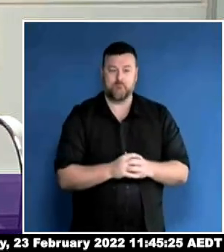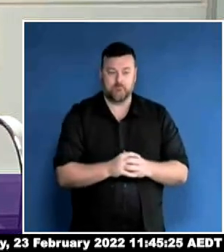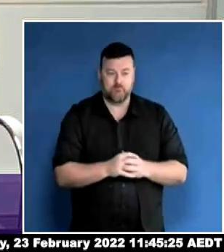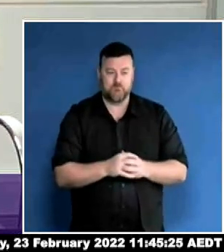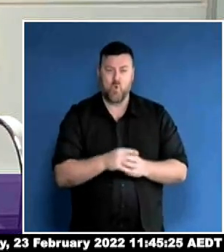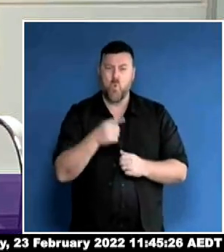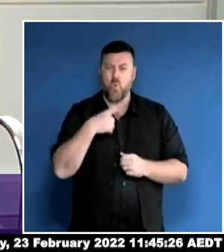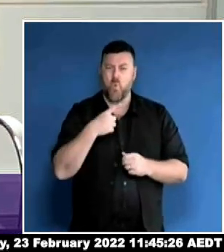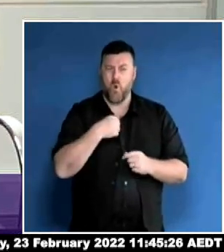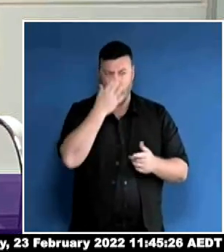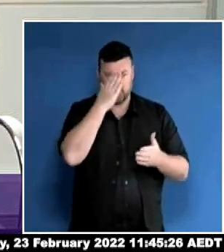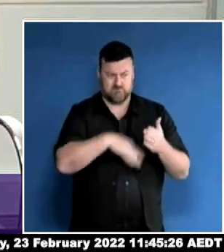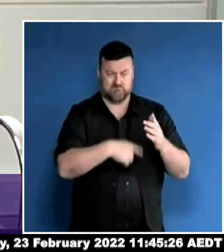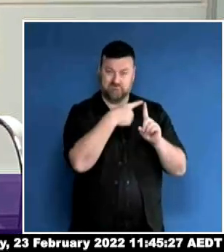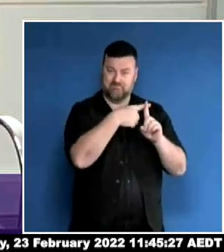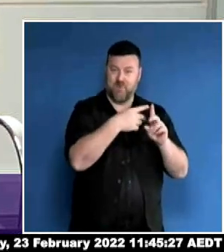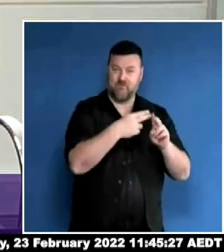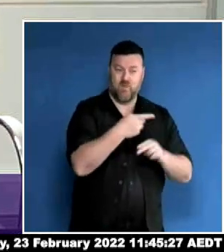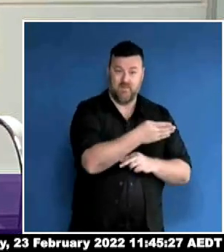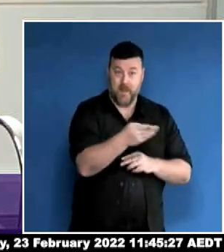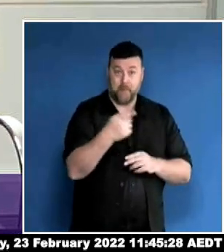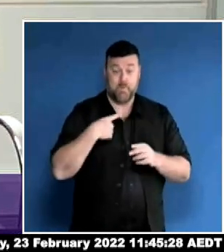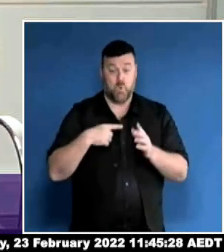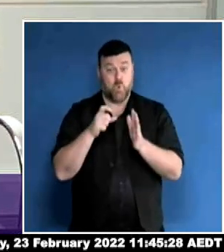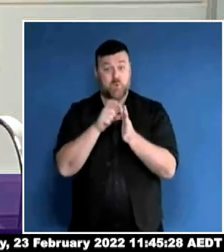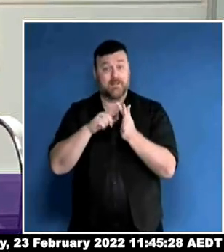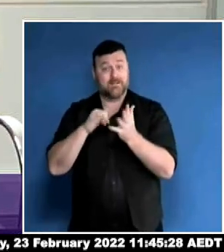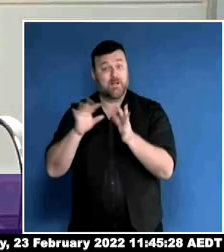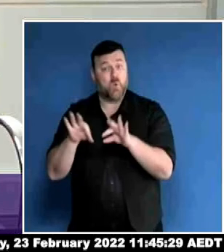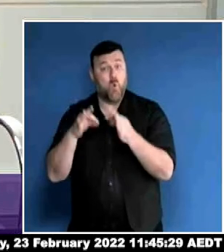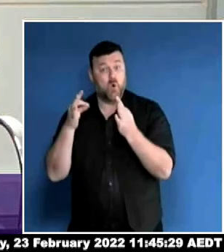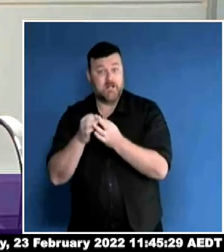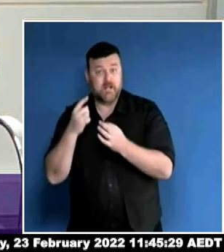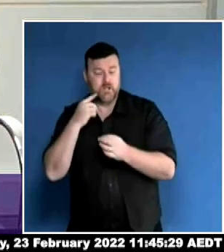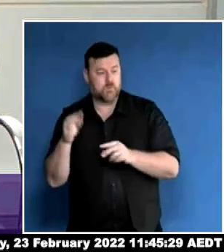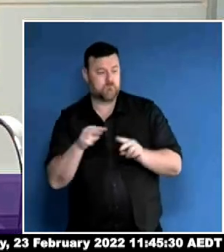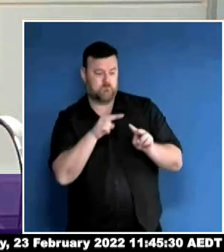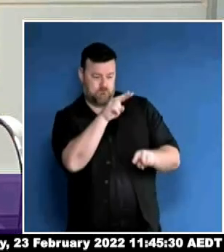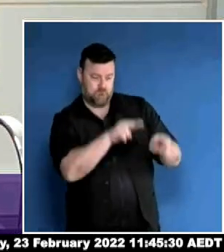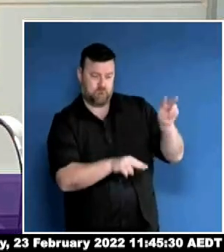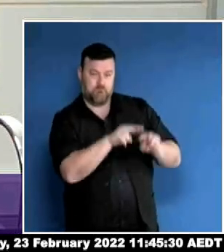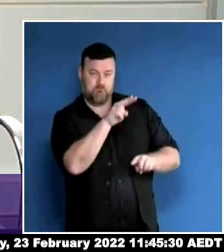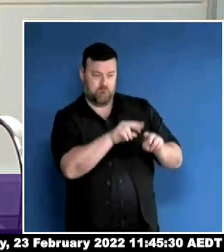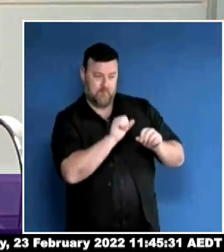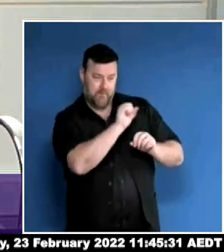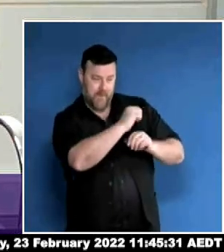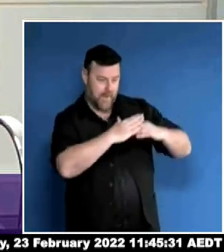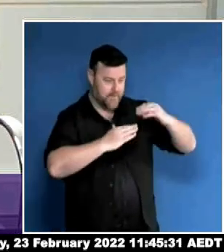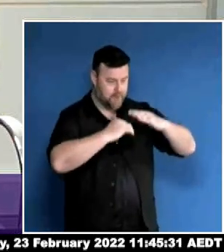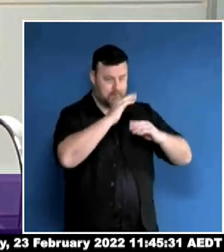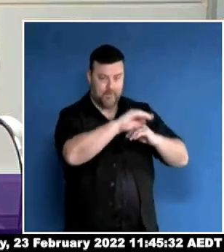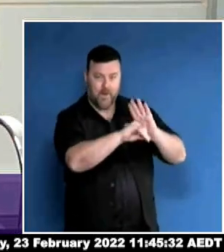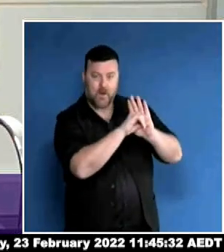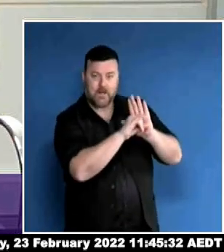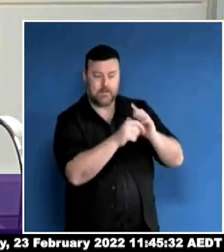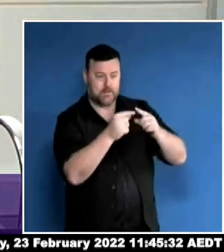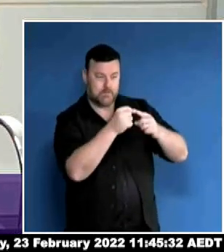about all the different identities a person - young person might have and that is important to them. It was intersectional, is a word that we use a lot in this space.